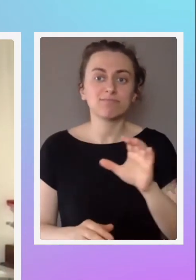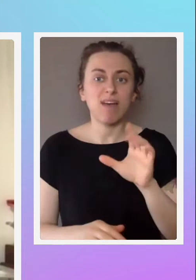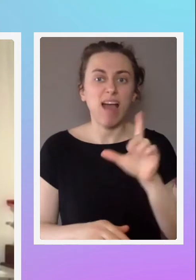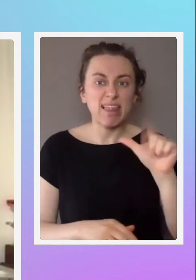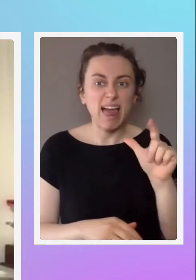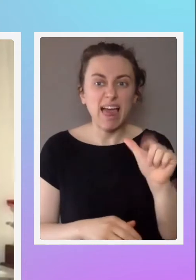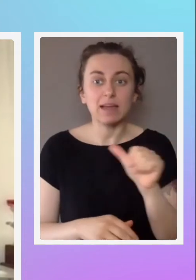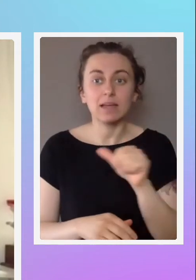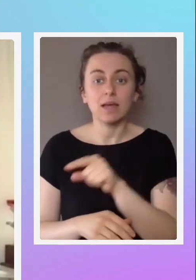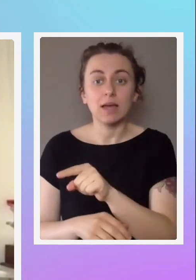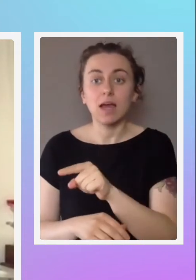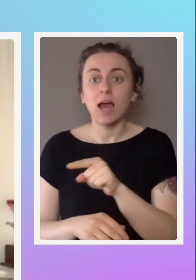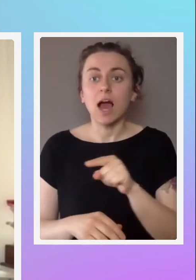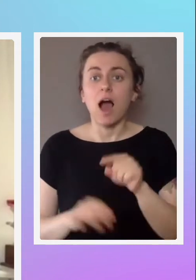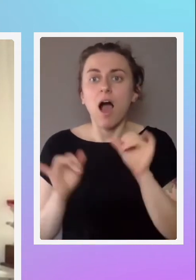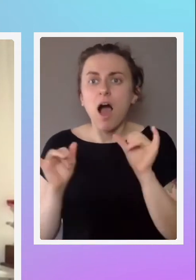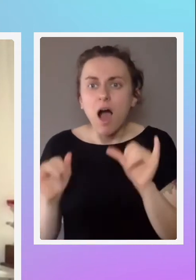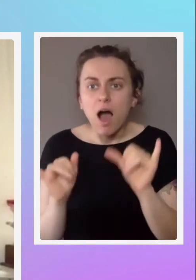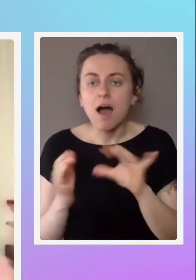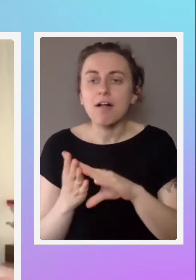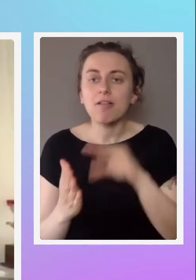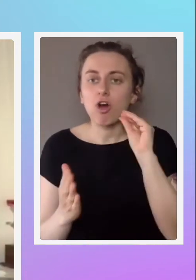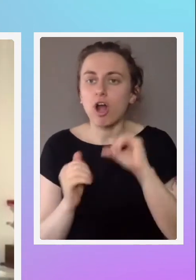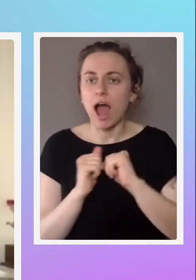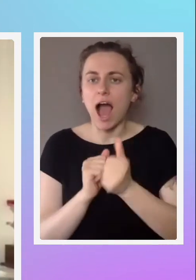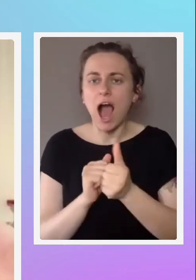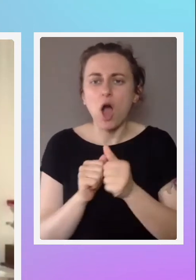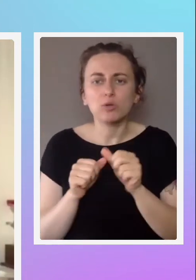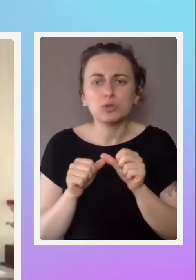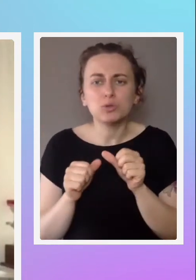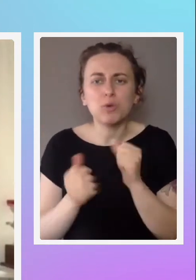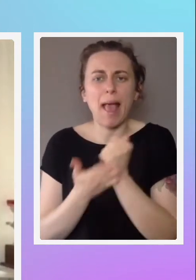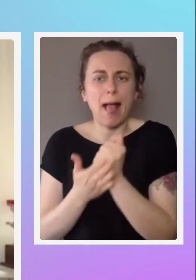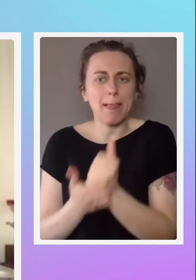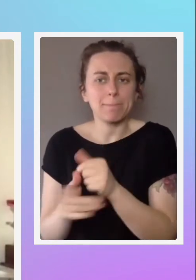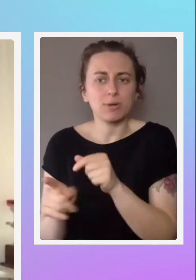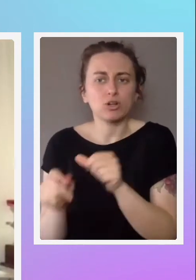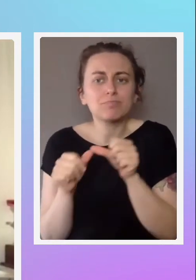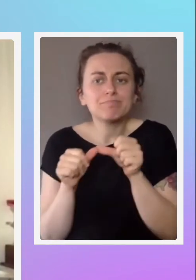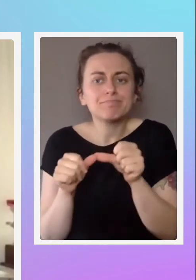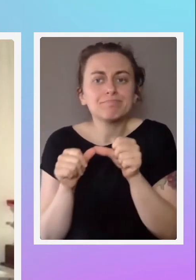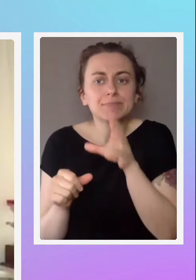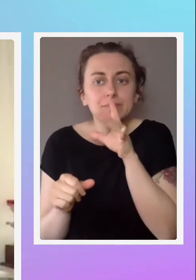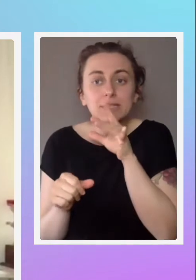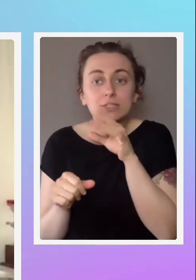her speech because she had had the acoustic exposure. She was speaking by the age of three.